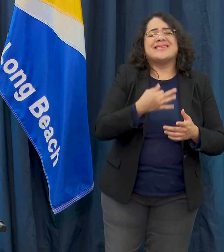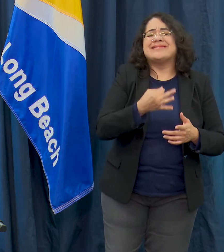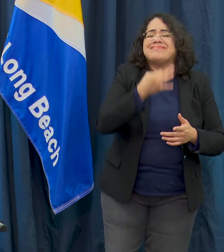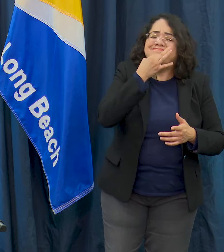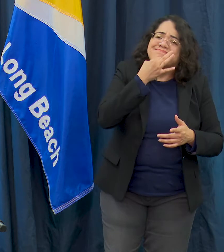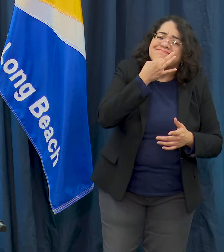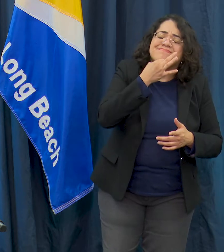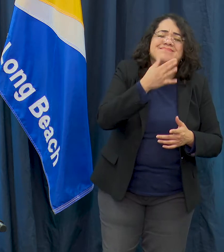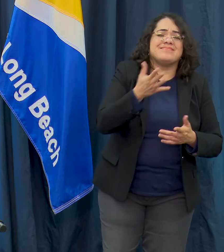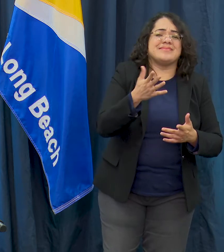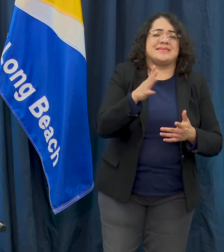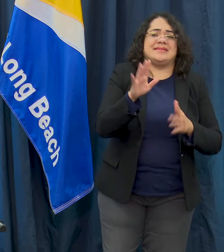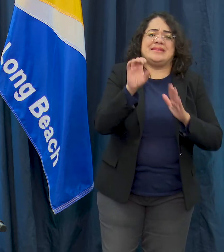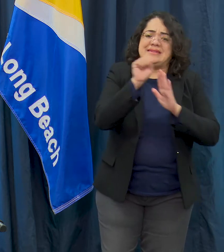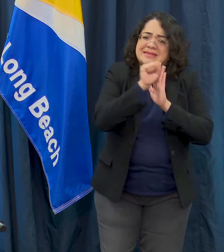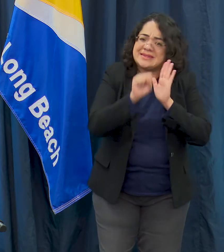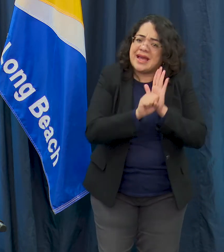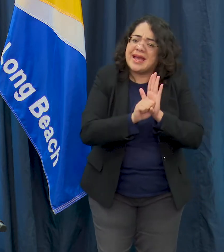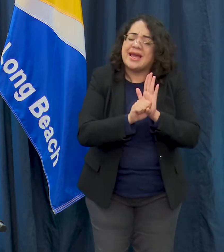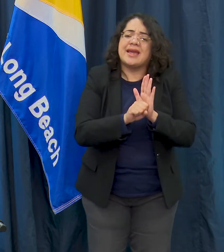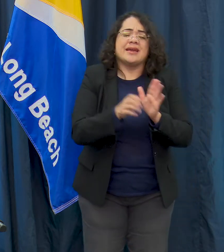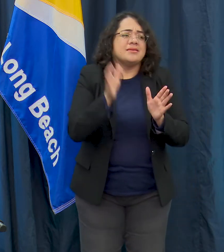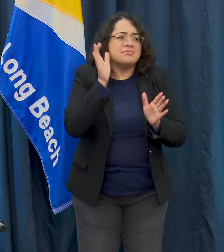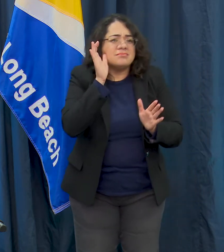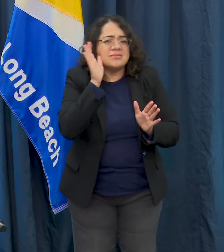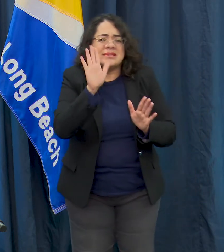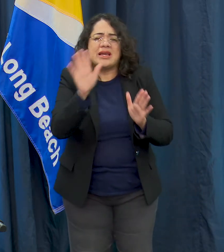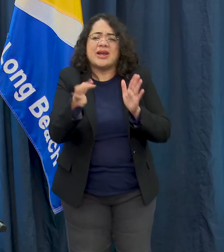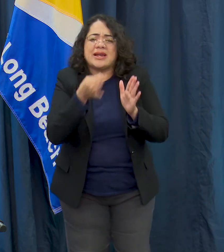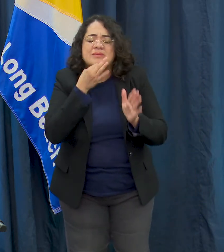in the state and country but in the world and so that's the advice that we